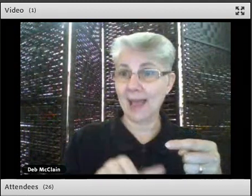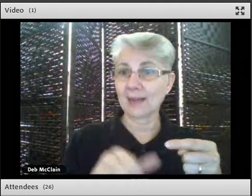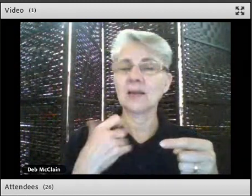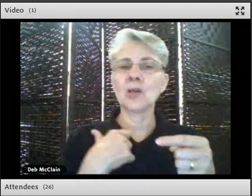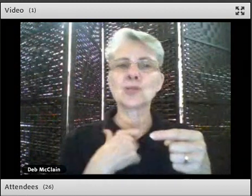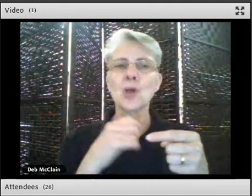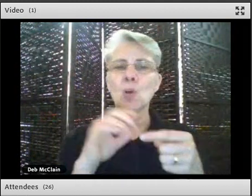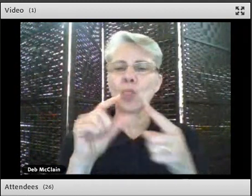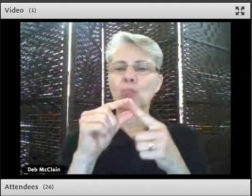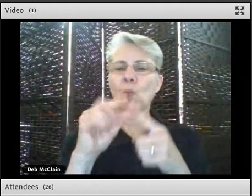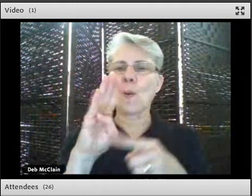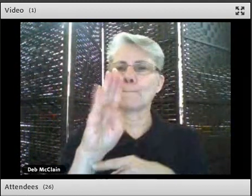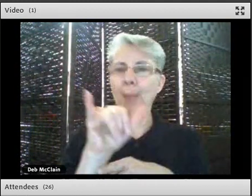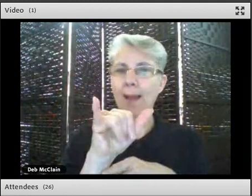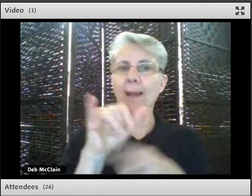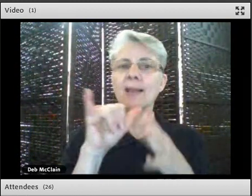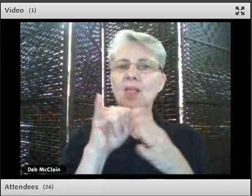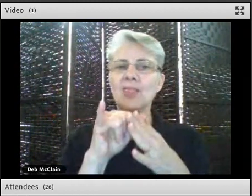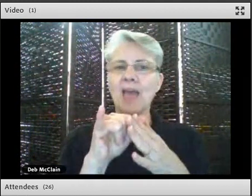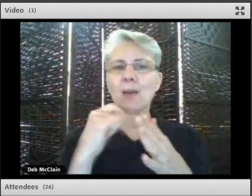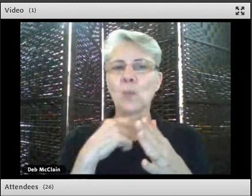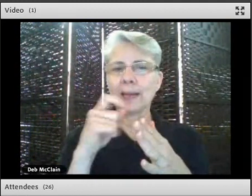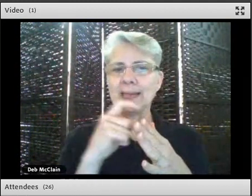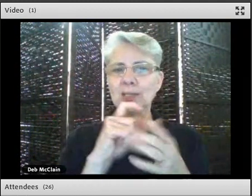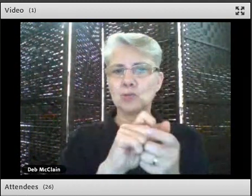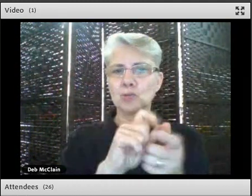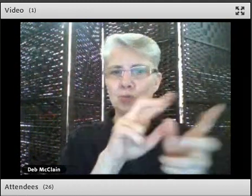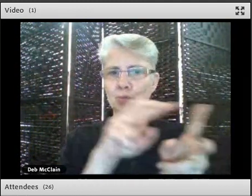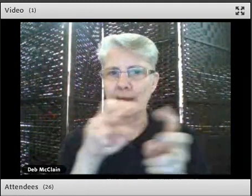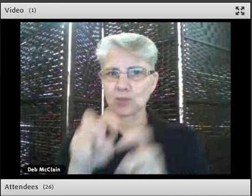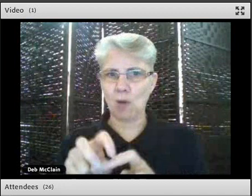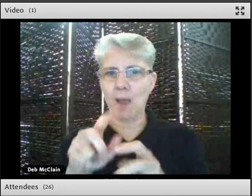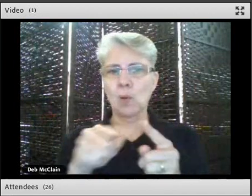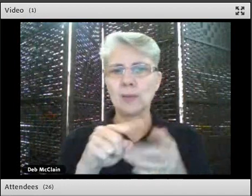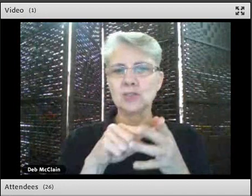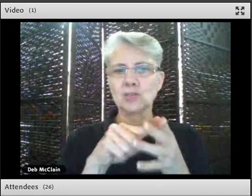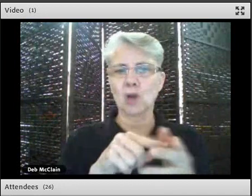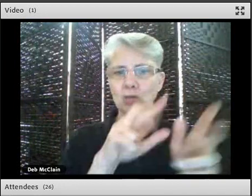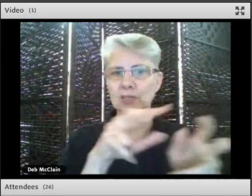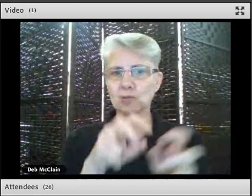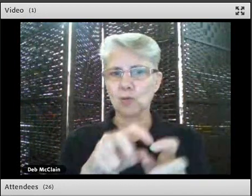The nice part about these websites is they often give you a lot of information